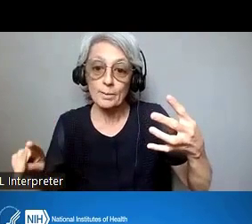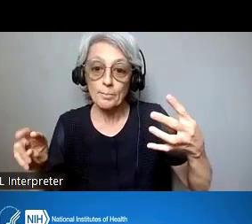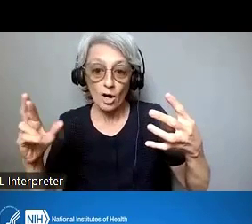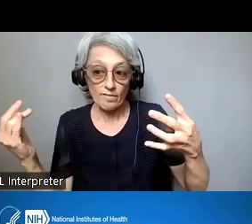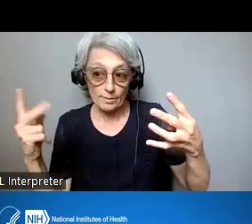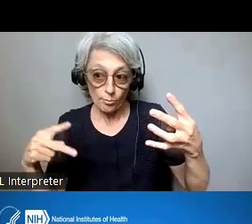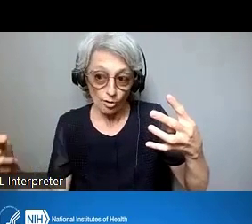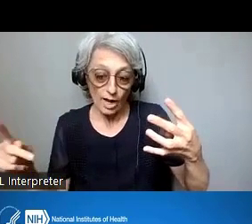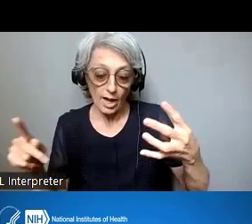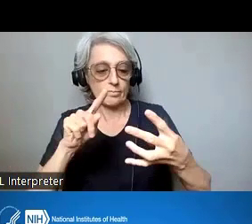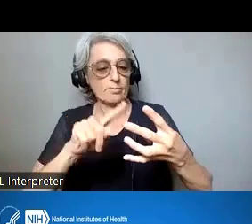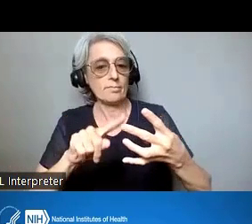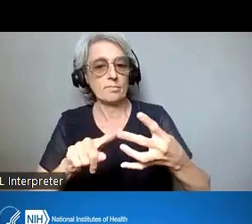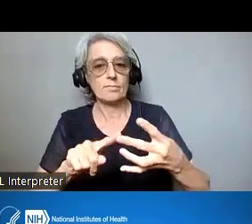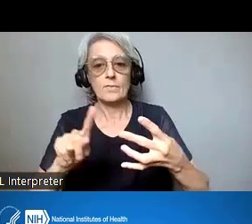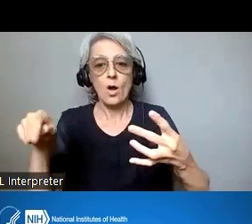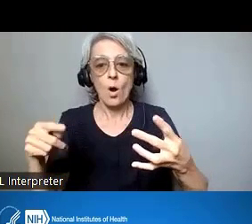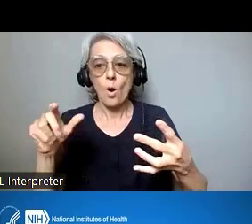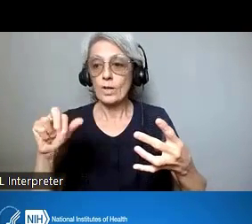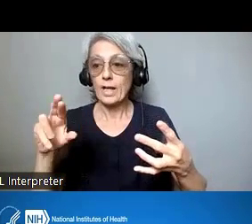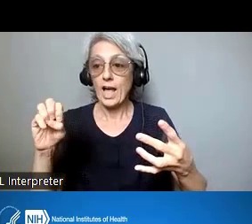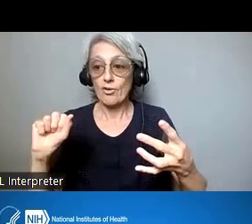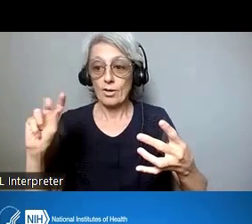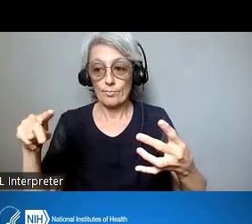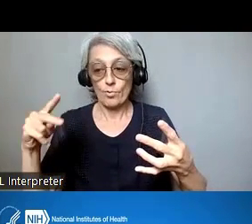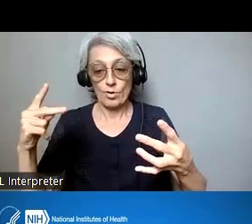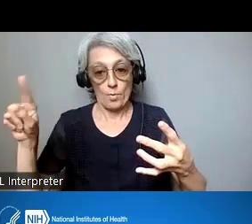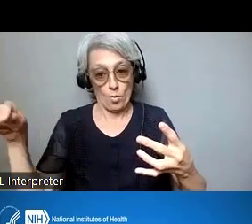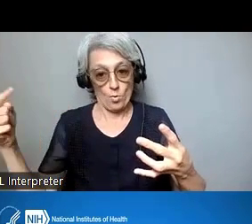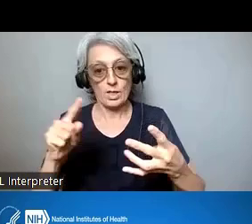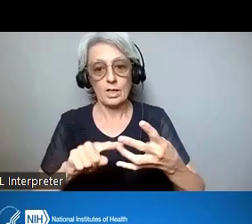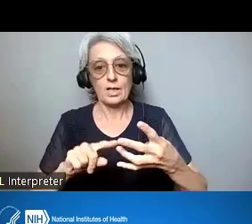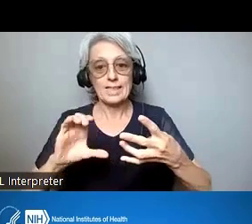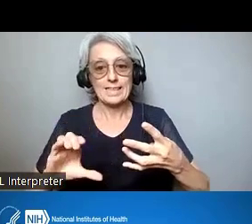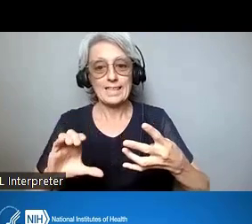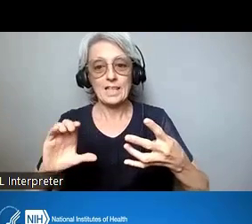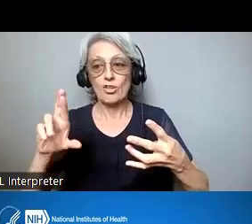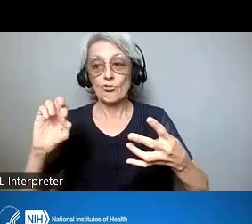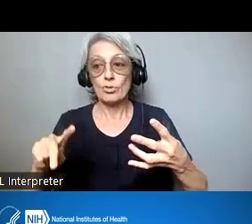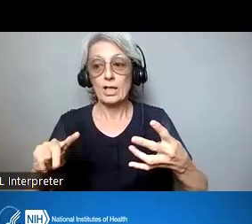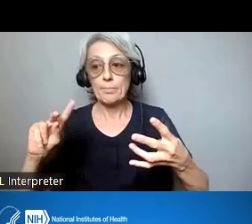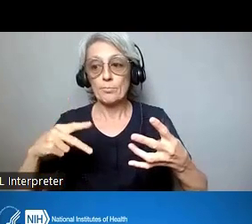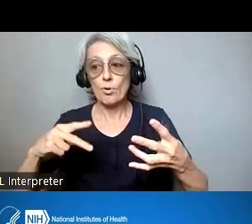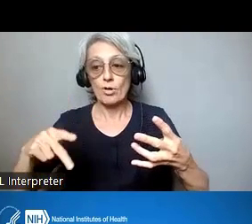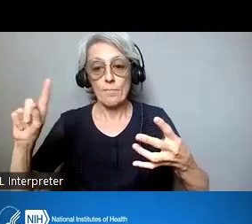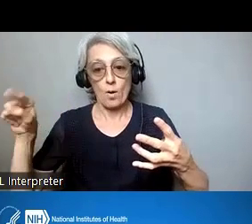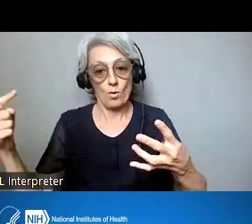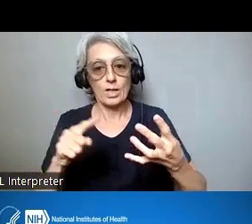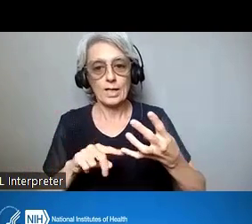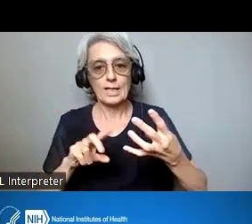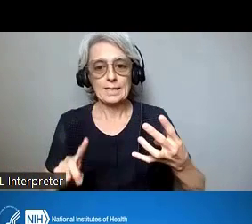B, only the AREA program; C, only the REAP program; or D, neither R15 program.